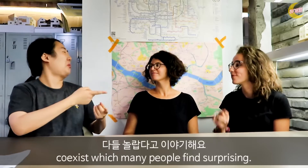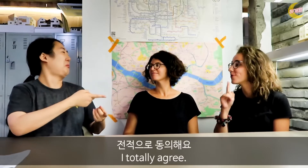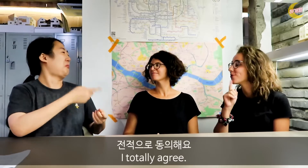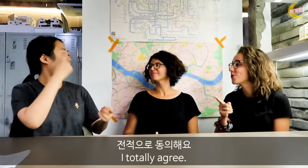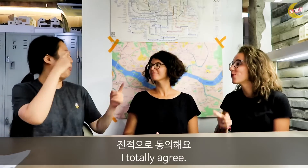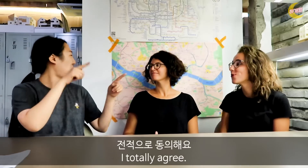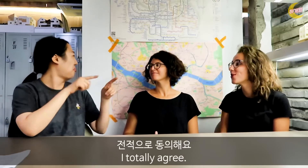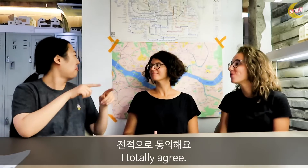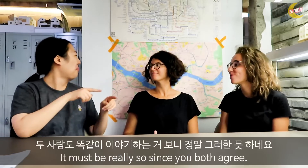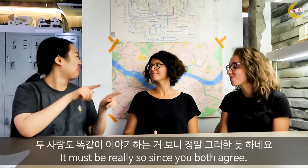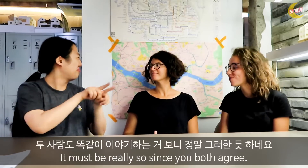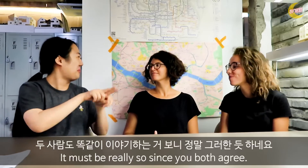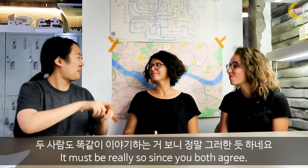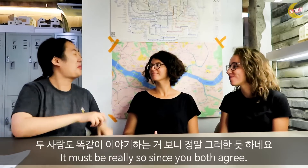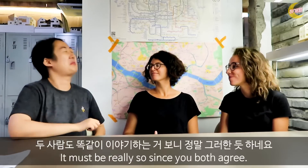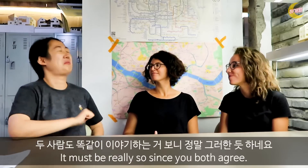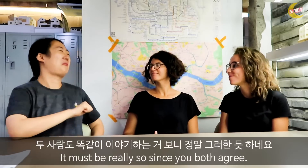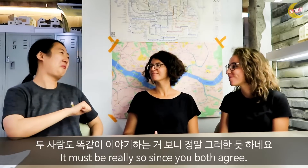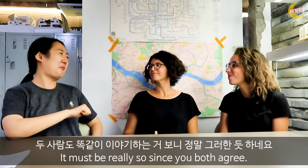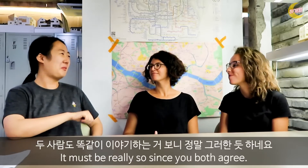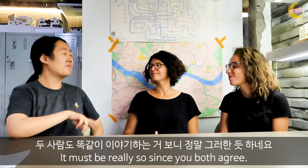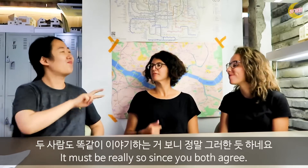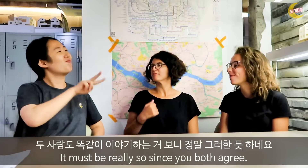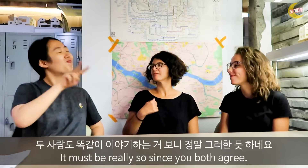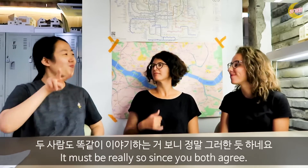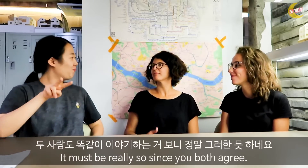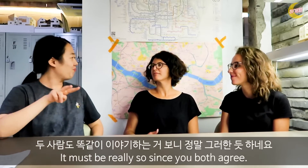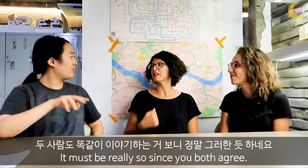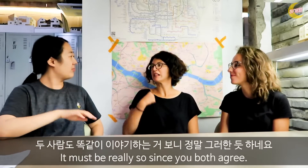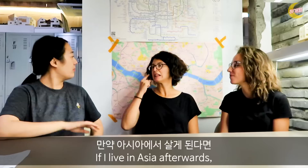I totally agree. It must be really so since you both agree.